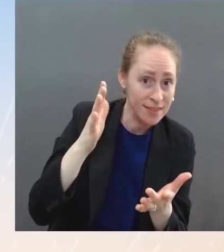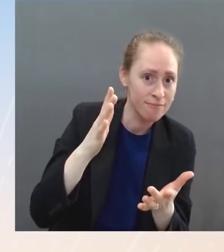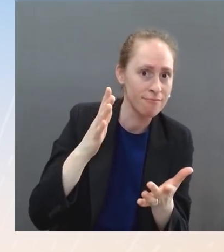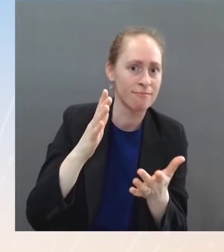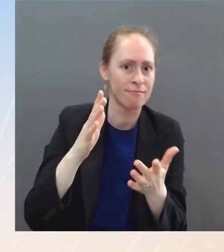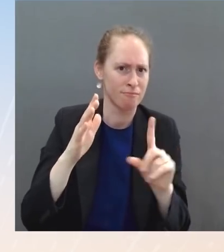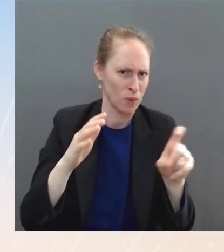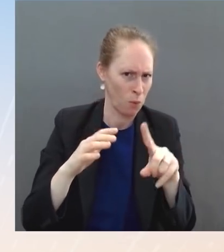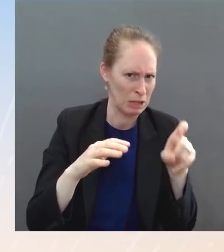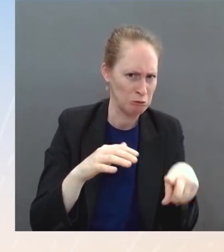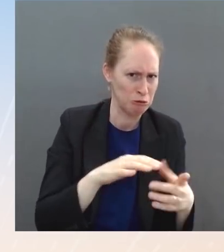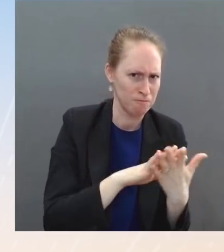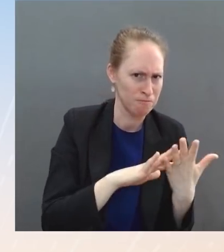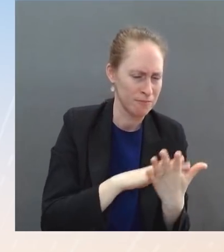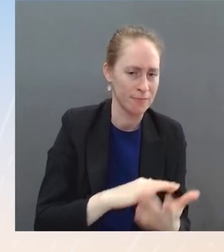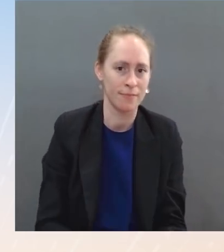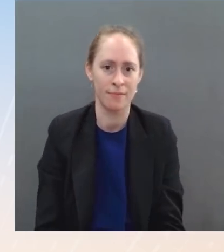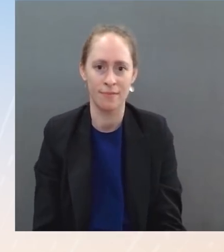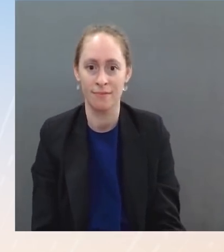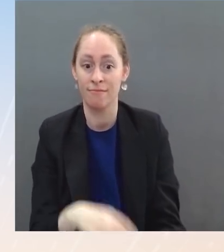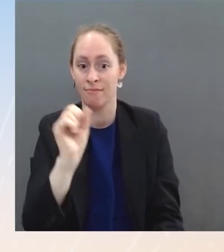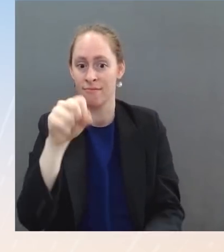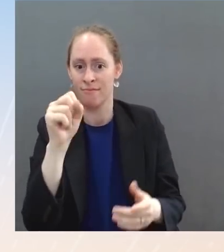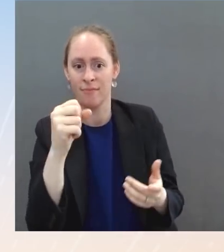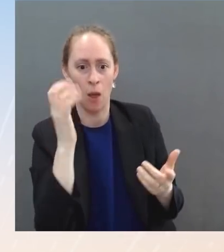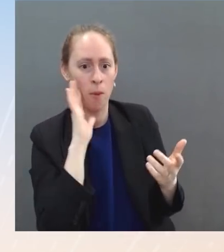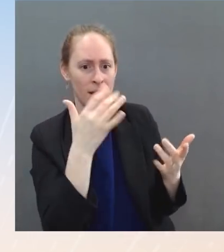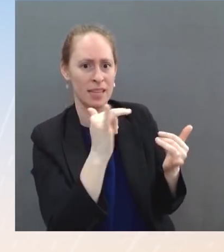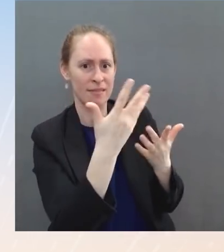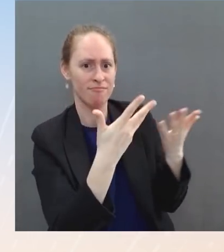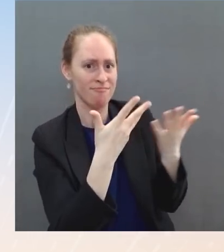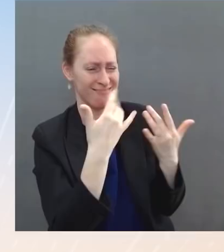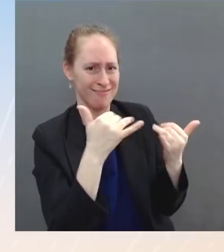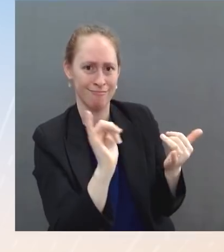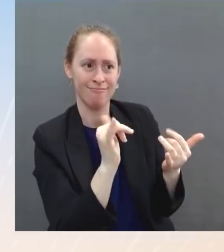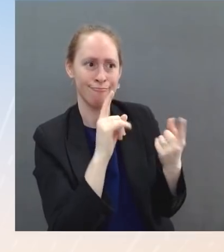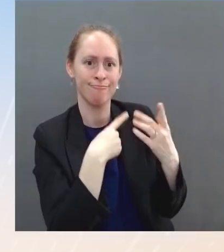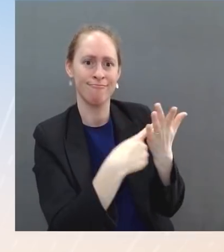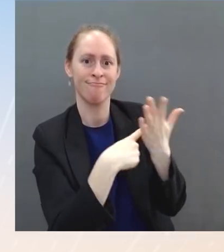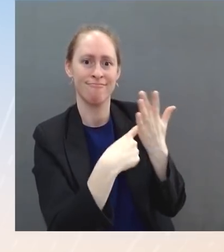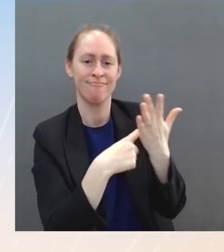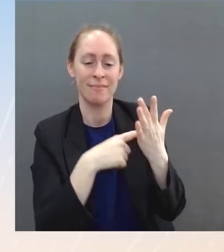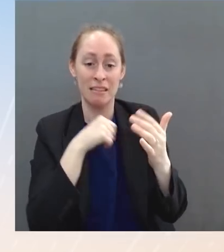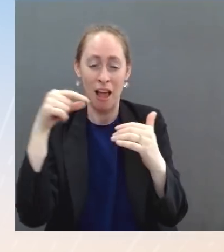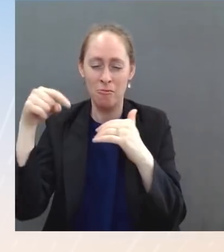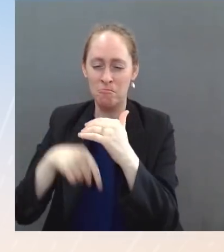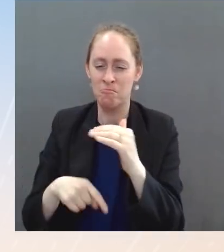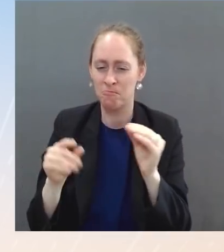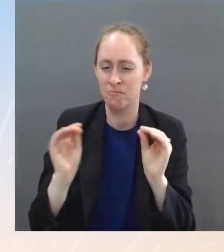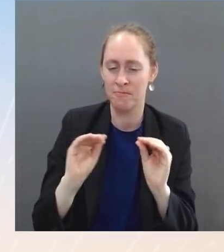I'm just not going to get into the details of what those calls look like. Go ahead. >> The Press: Thanks, Jen. I just wanted to clarify what I was asking Jake there,